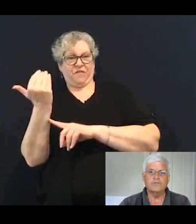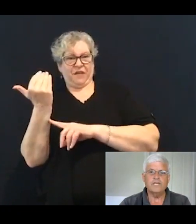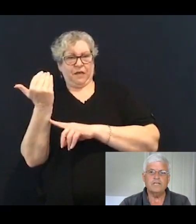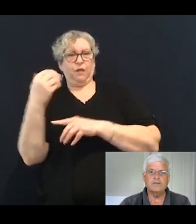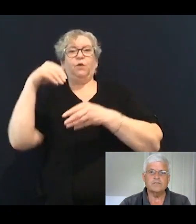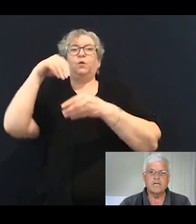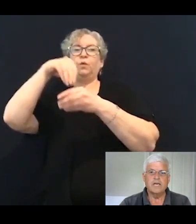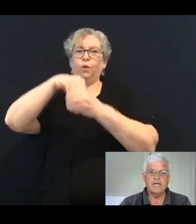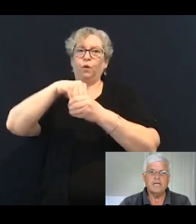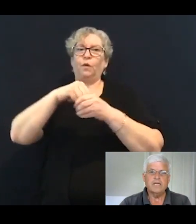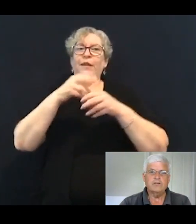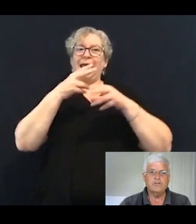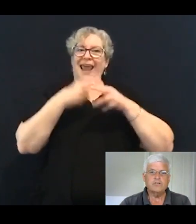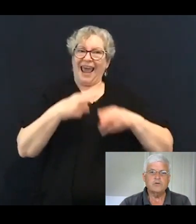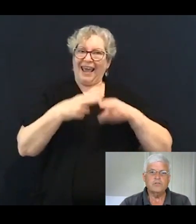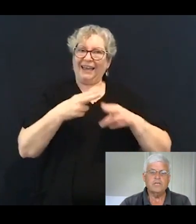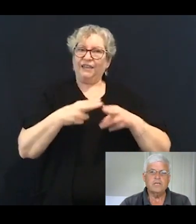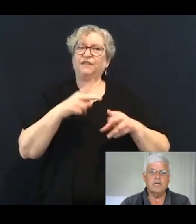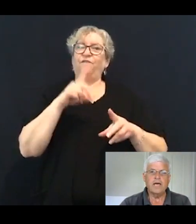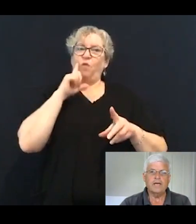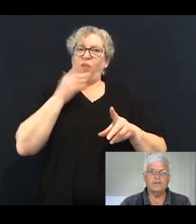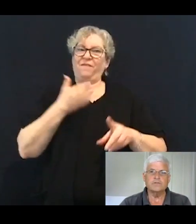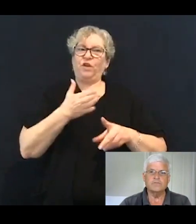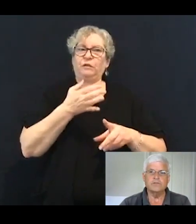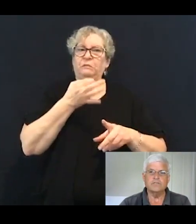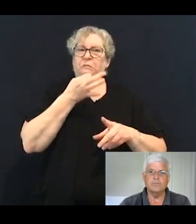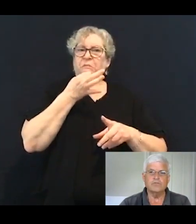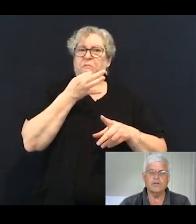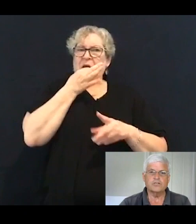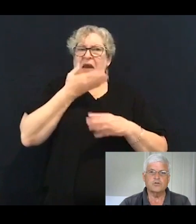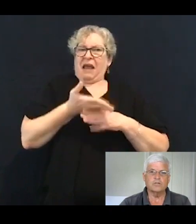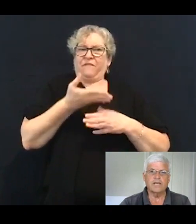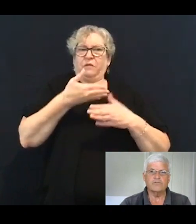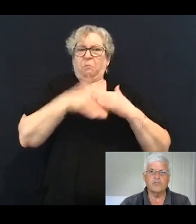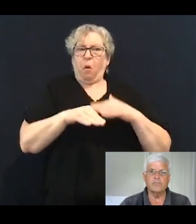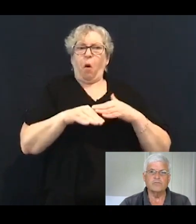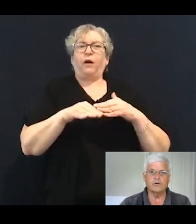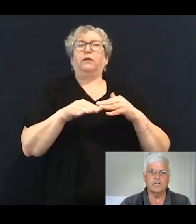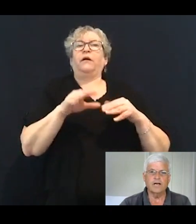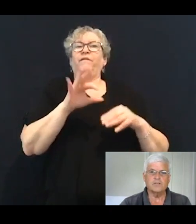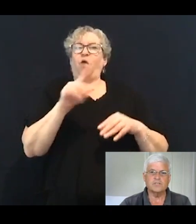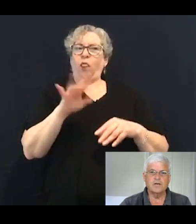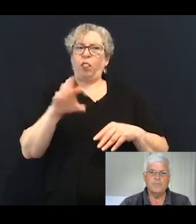into the eggs of the zebrafish, shortly after they've been fertilized, and to see whether we